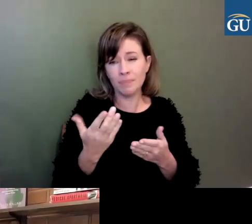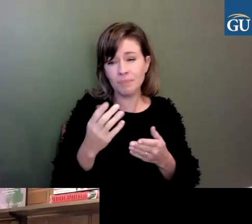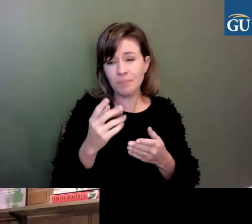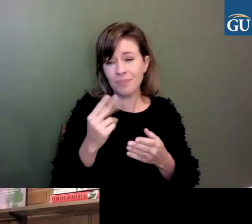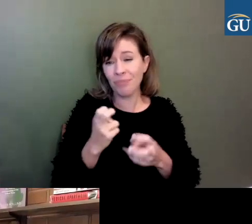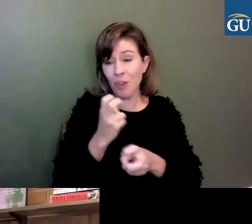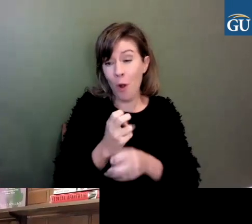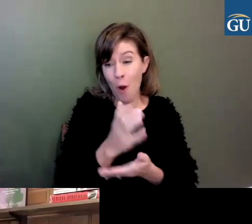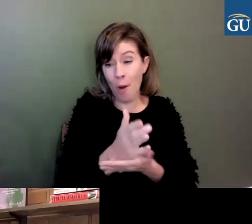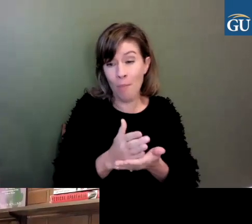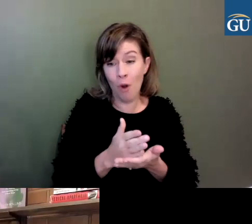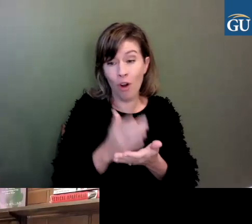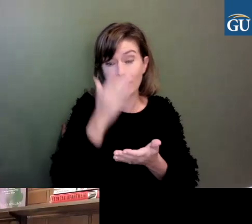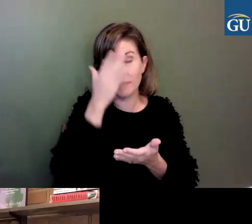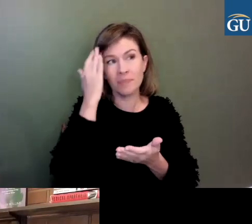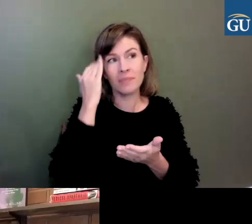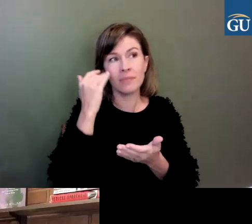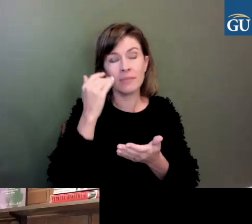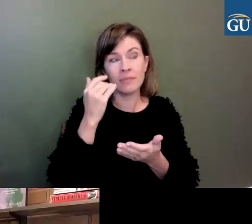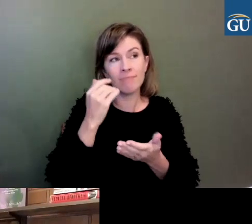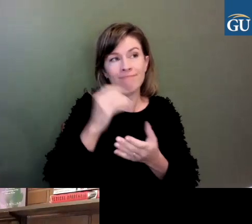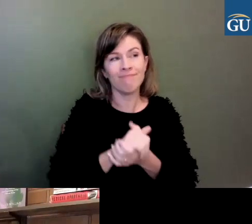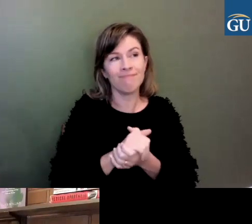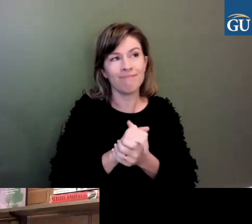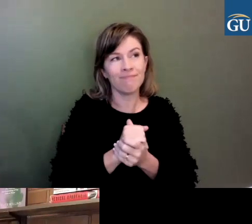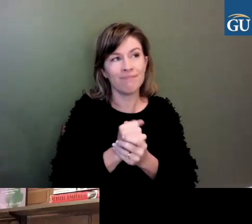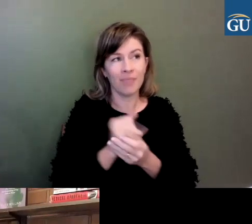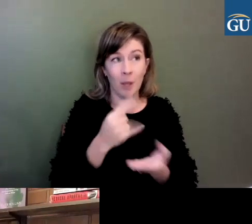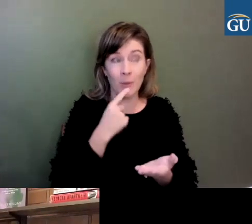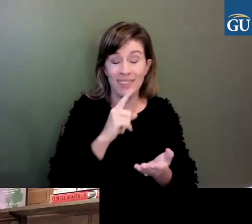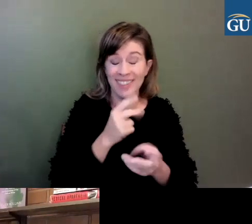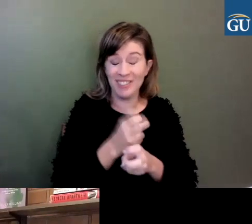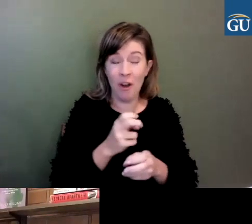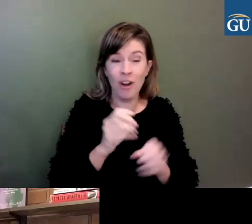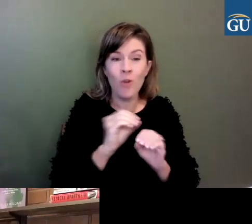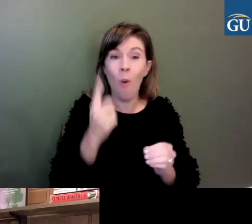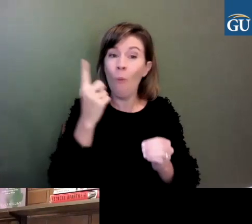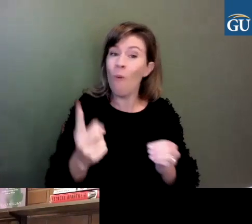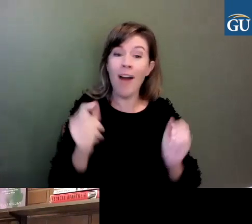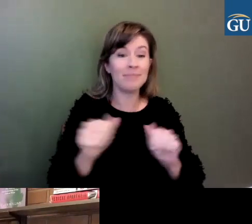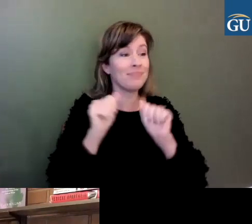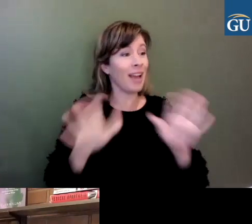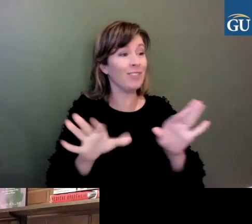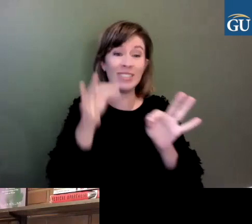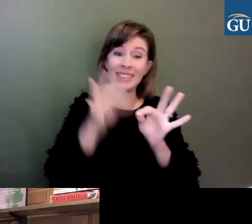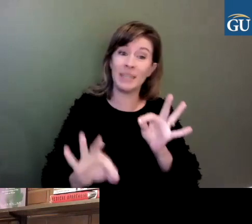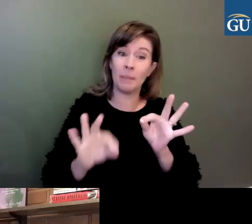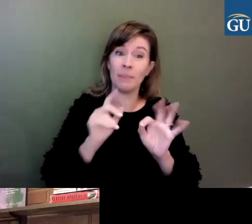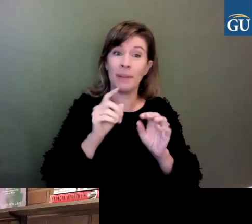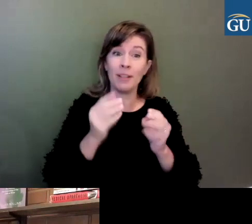, the hard part is that there is no simple solution to these things.